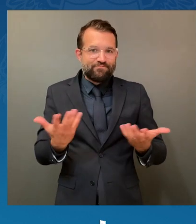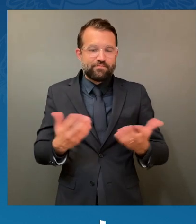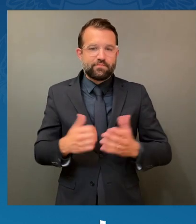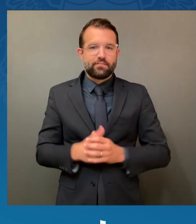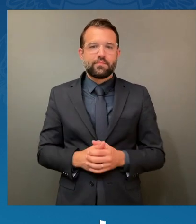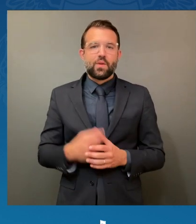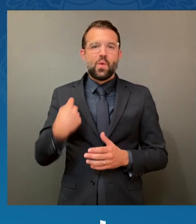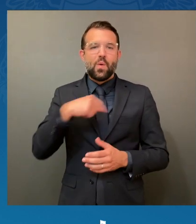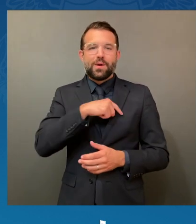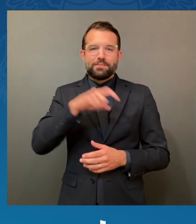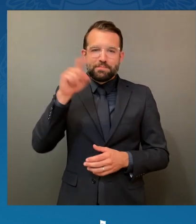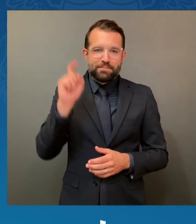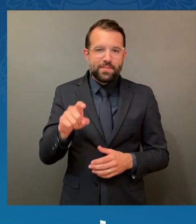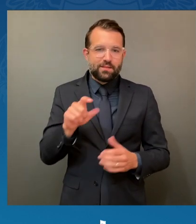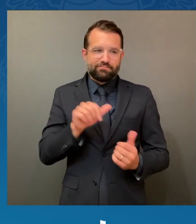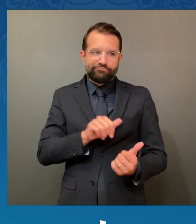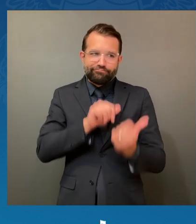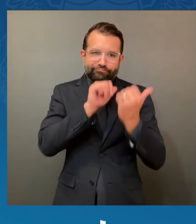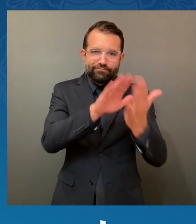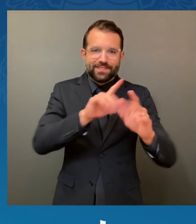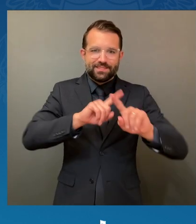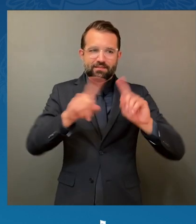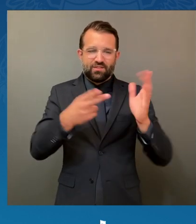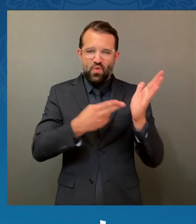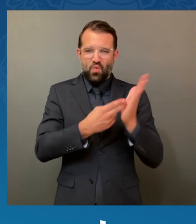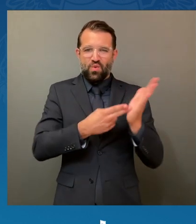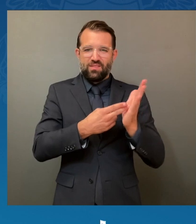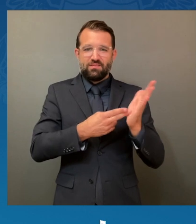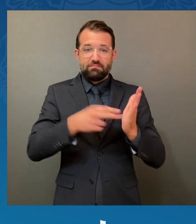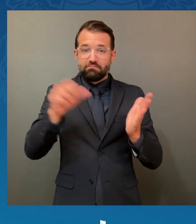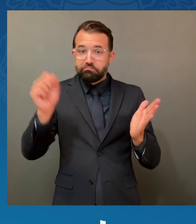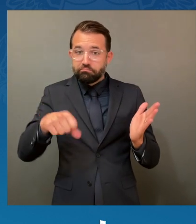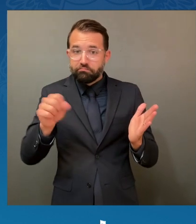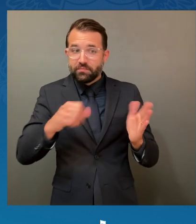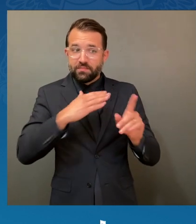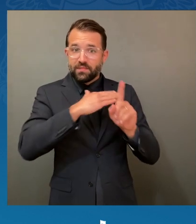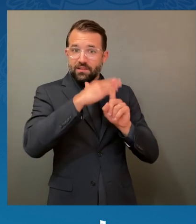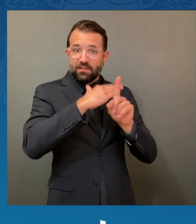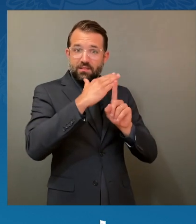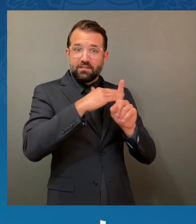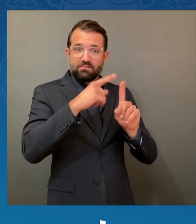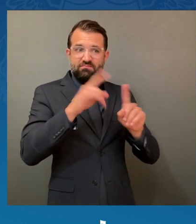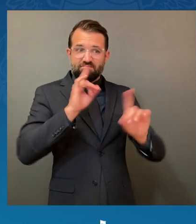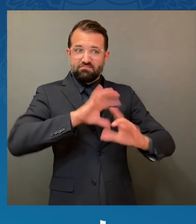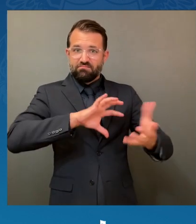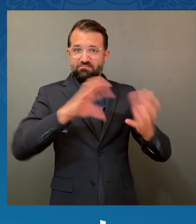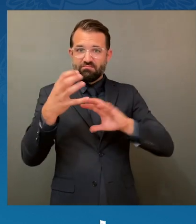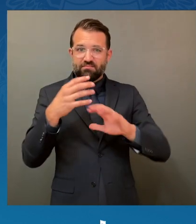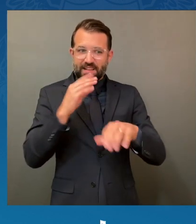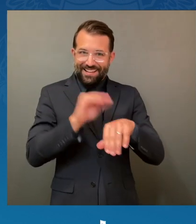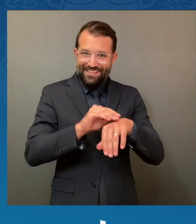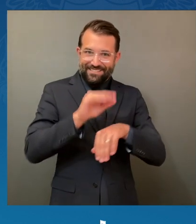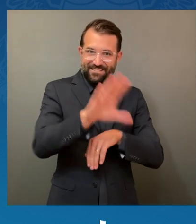While the climate crisis touches all communities, it does not do so equally.